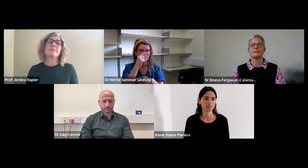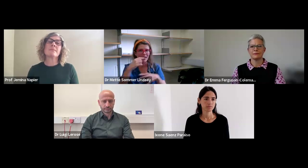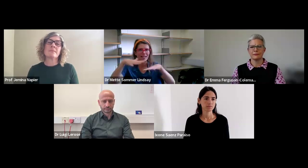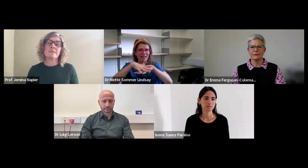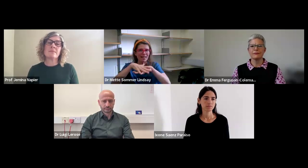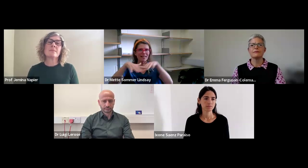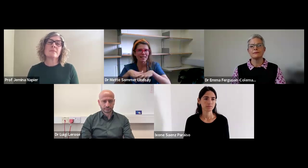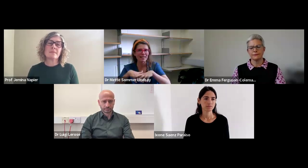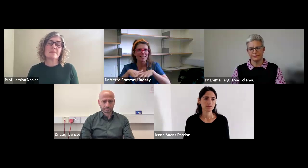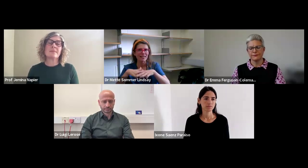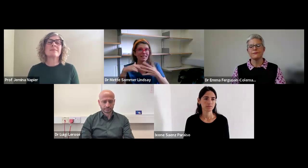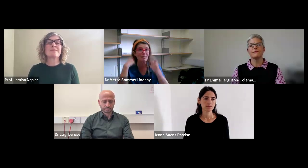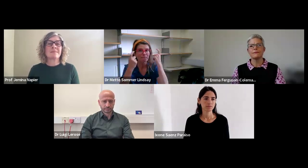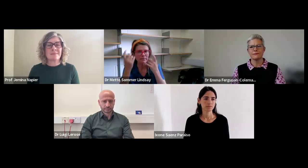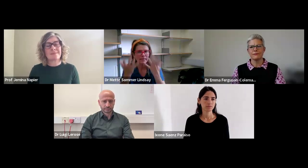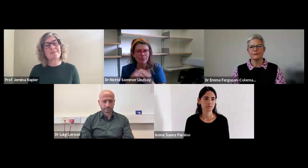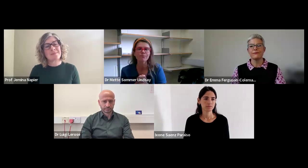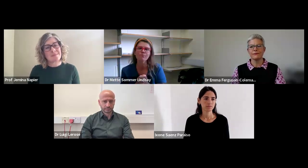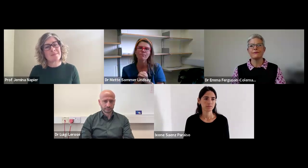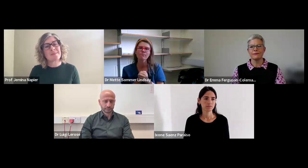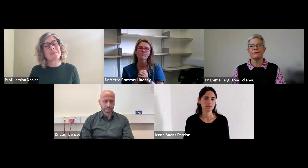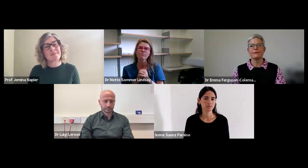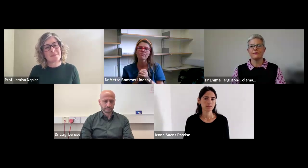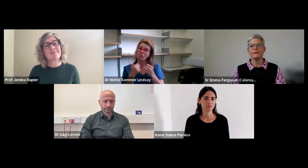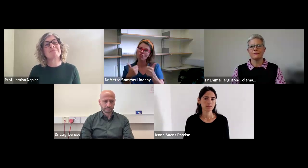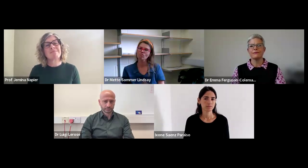gendered perspective to this as well. I mean to talk about intersectionality, we need to